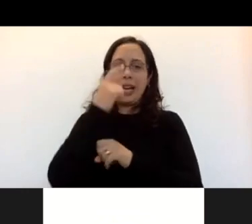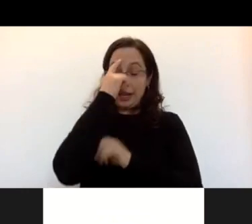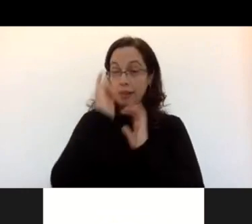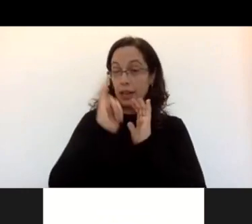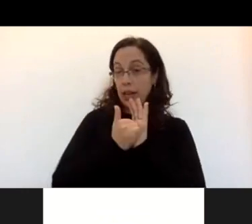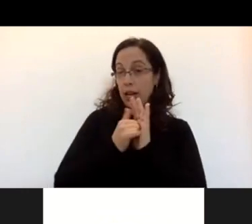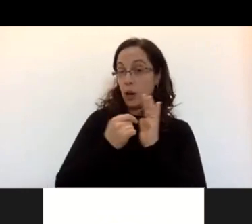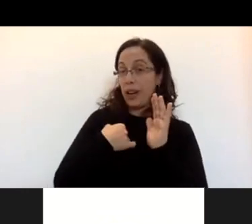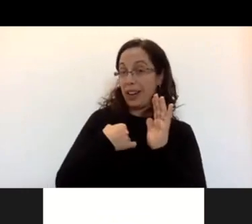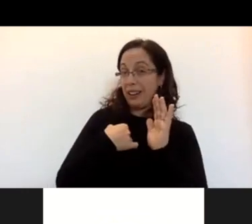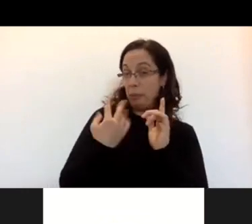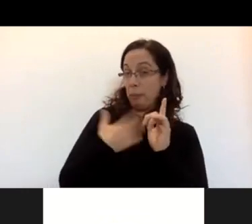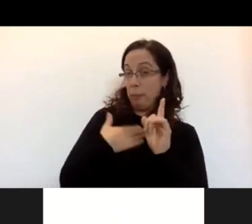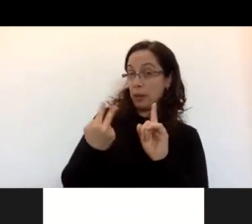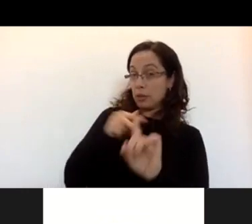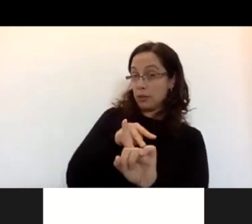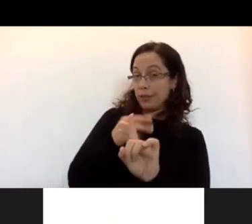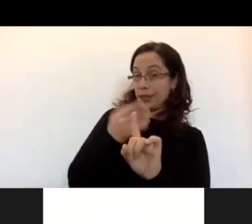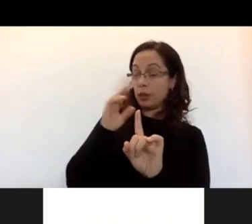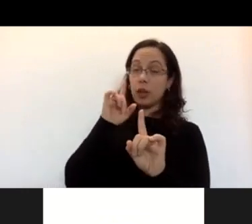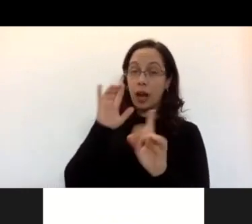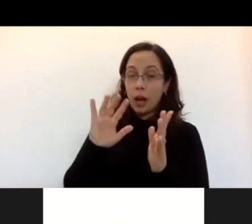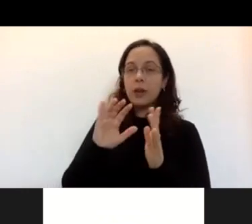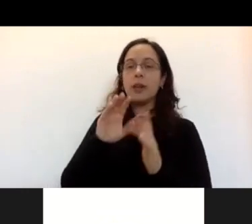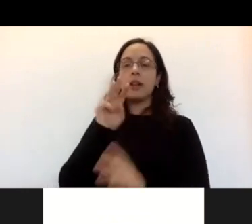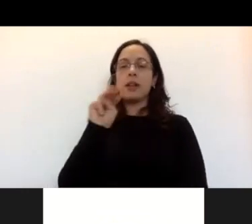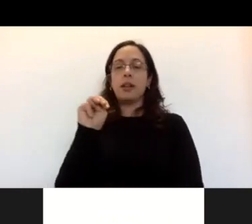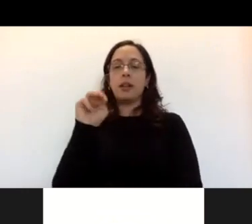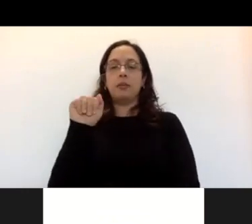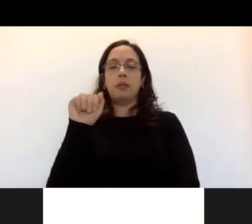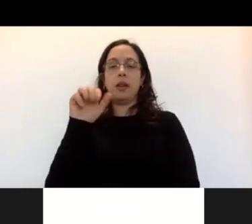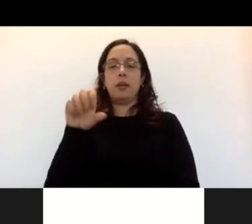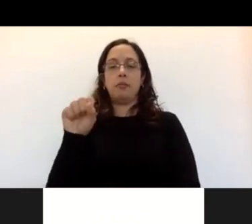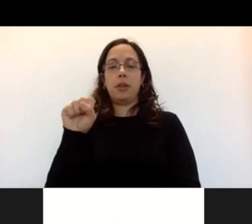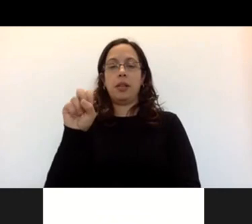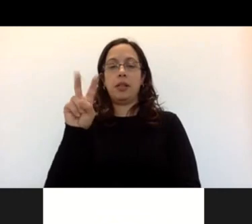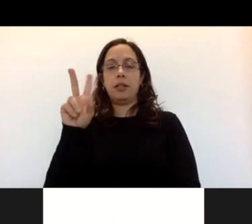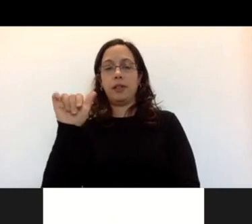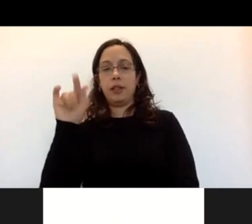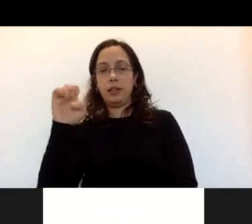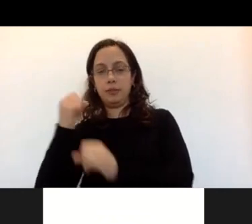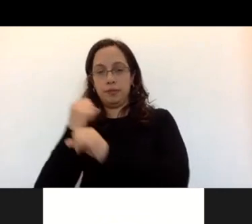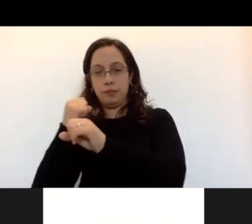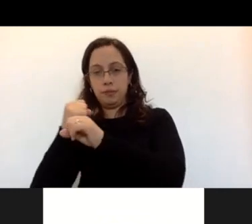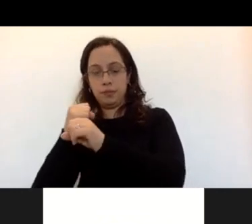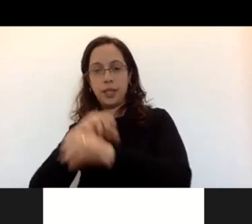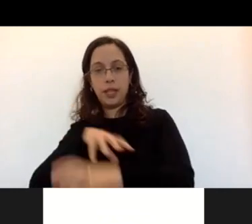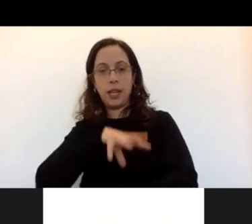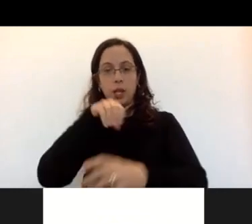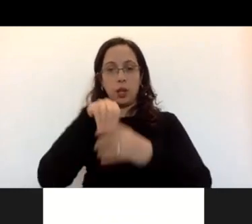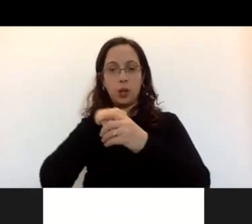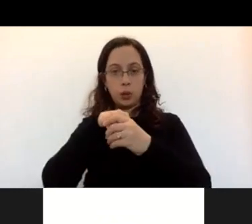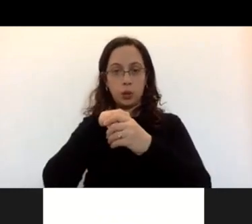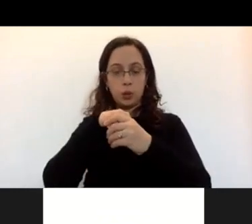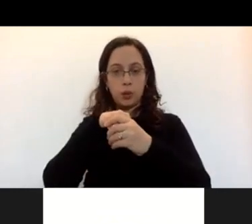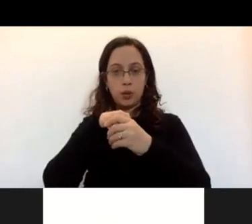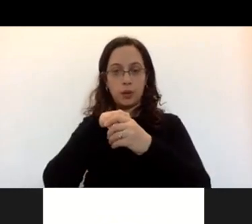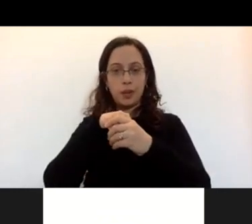about it is that mass violence includes the indiscriminate use of force against civilian